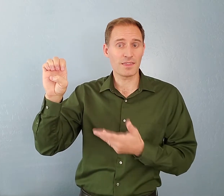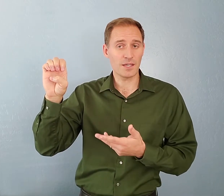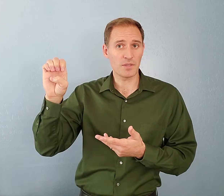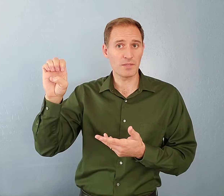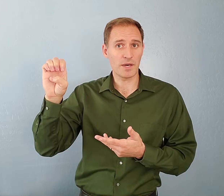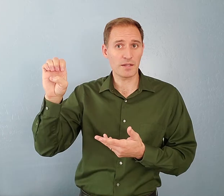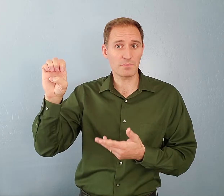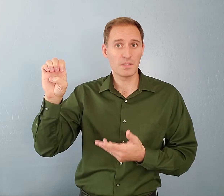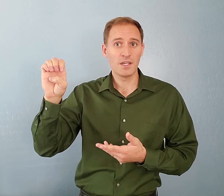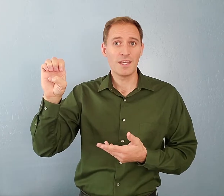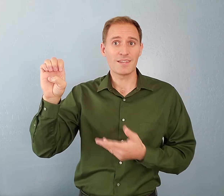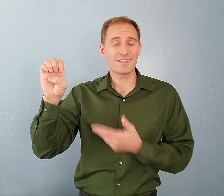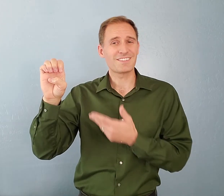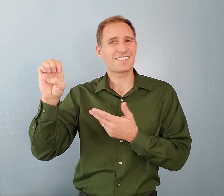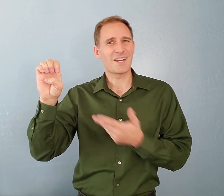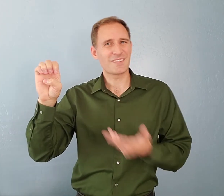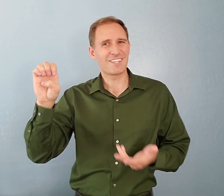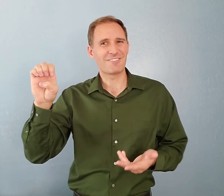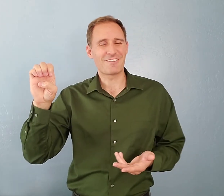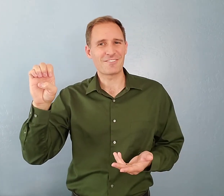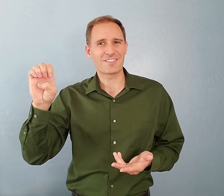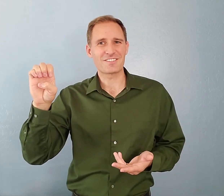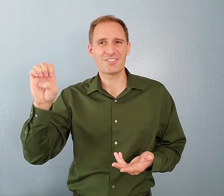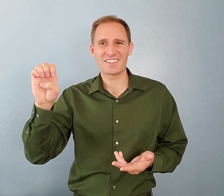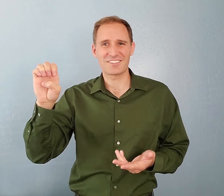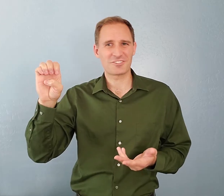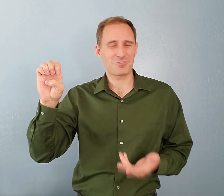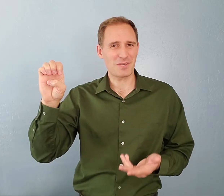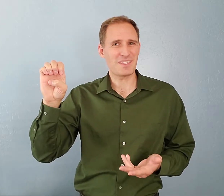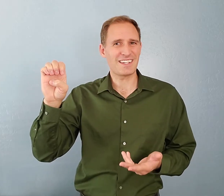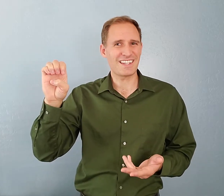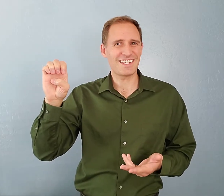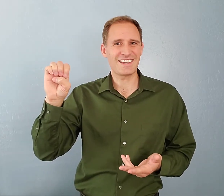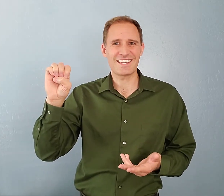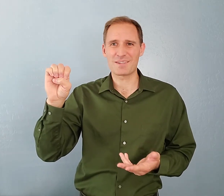thumb on the bottom, and this is commonly referenced to as a "screaming e" kind of